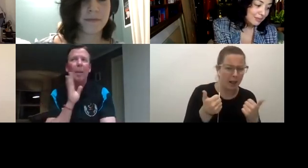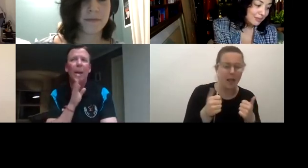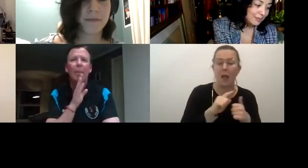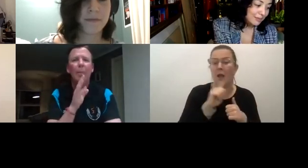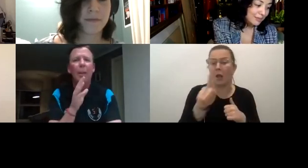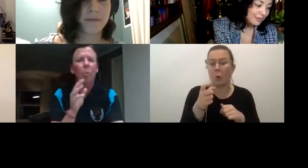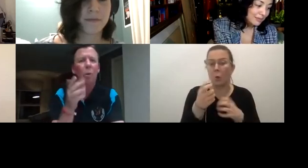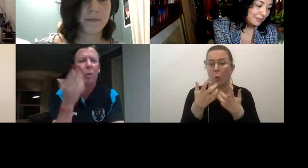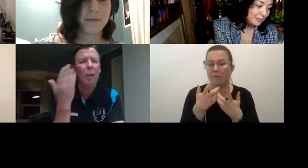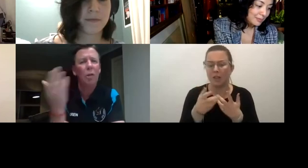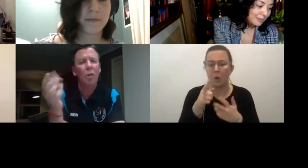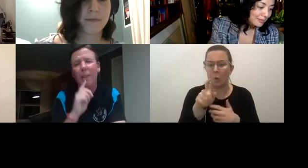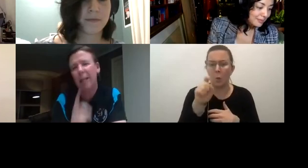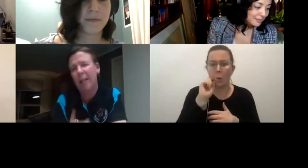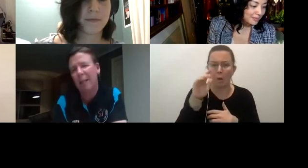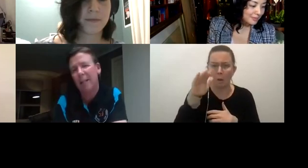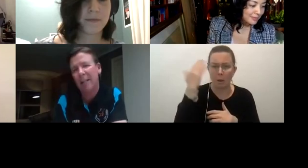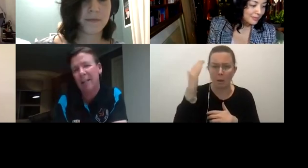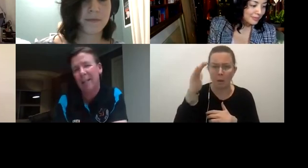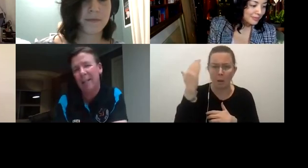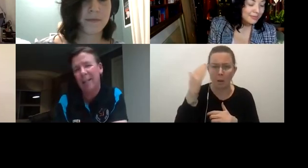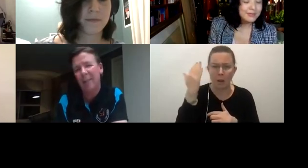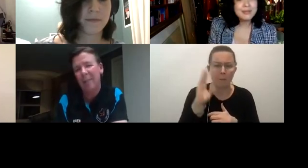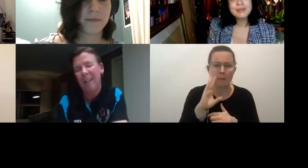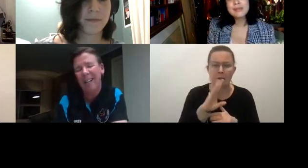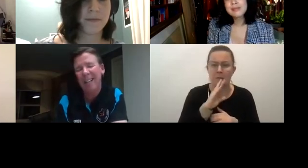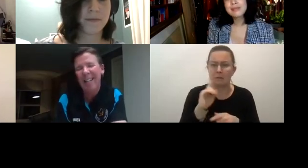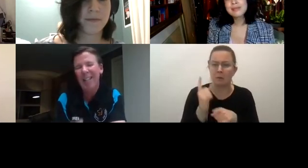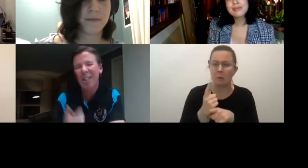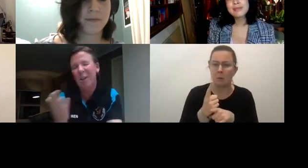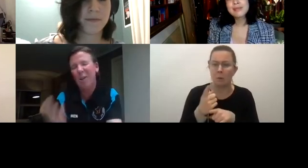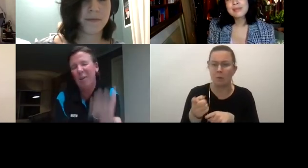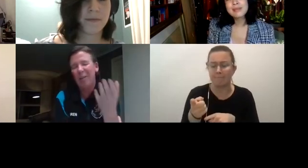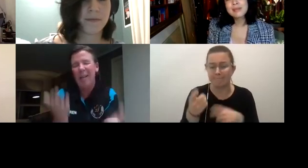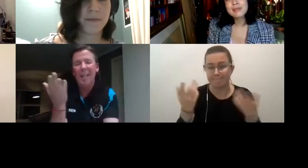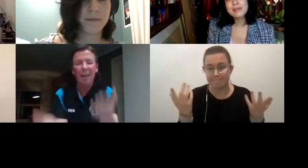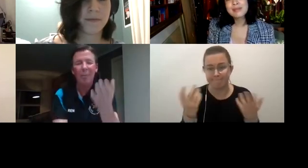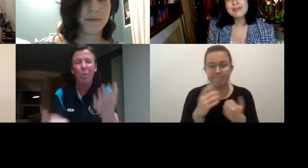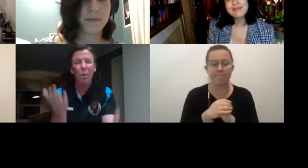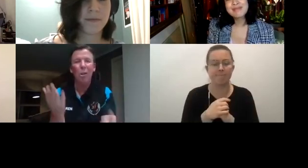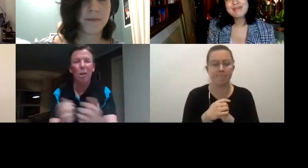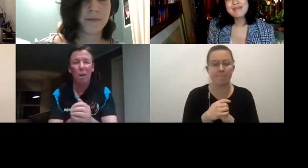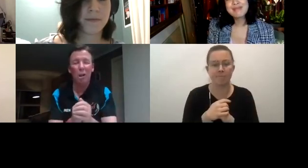Maybe they missed what the lecturer is saying, yeah? So the opposing kind.